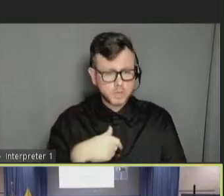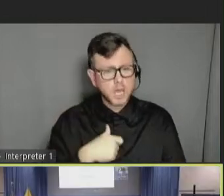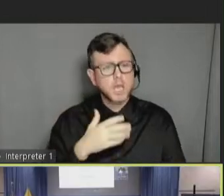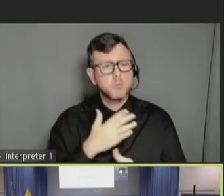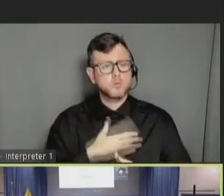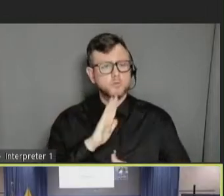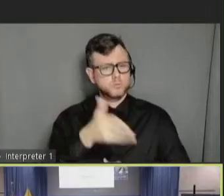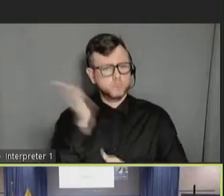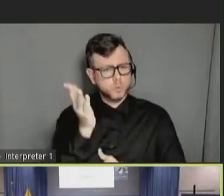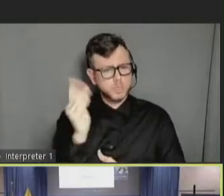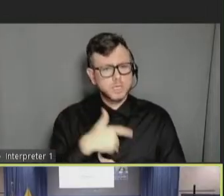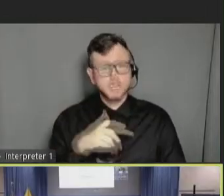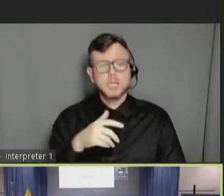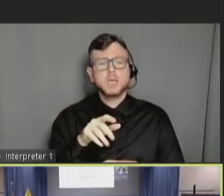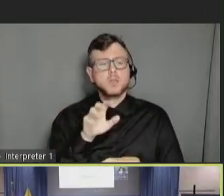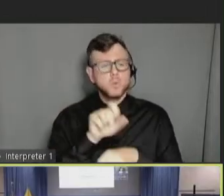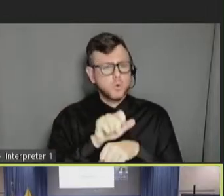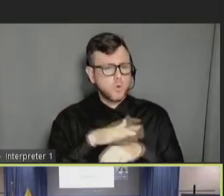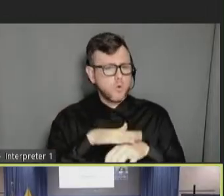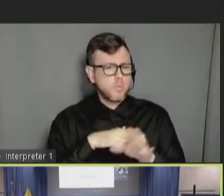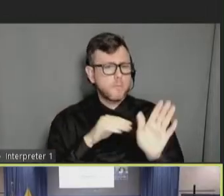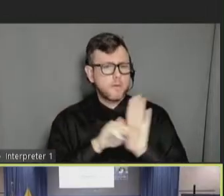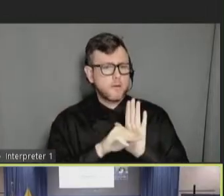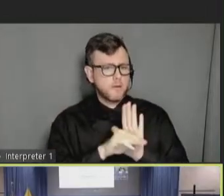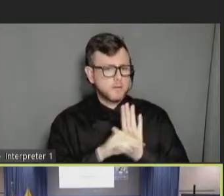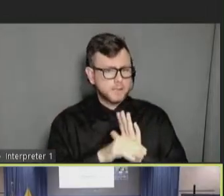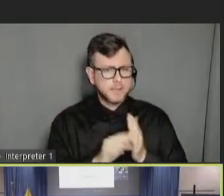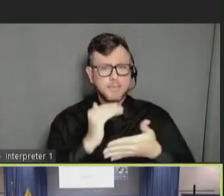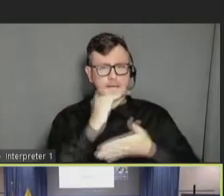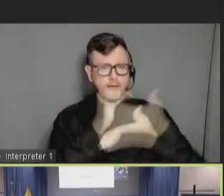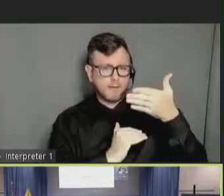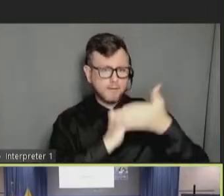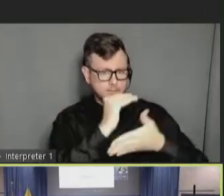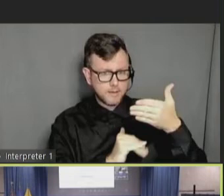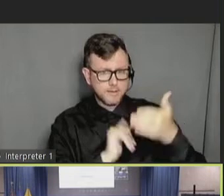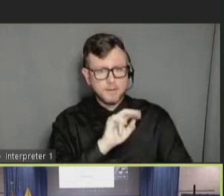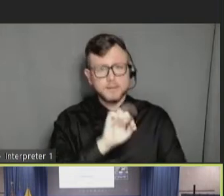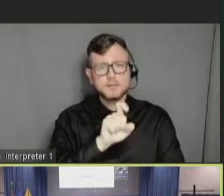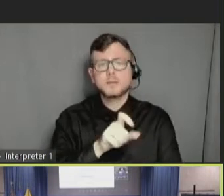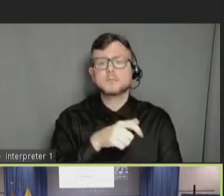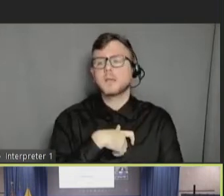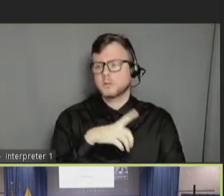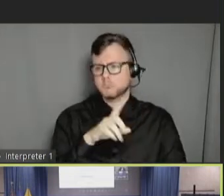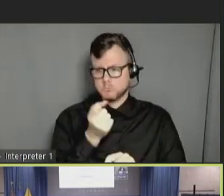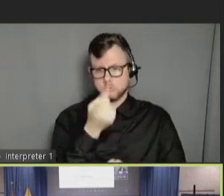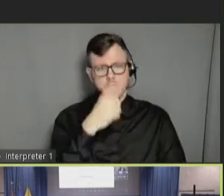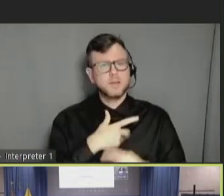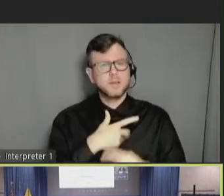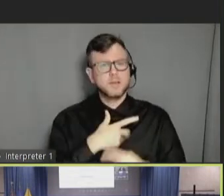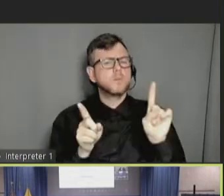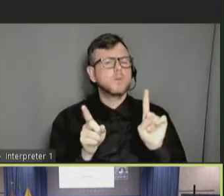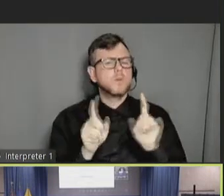the work in the model and the index. A couple of questions. One is, where there characteristics